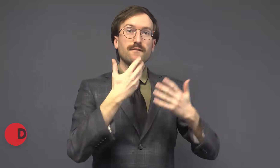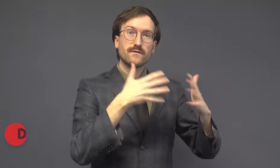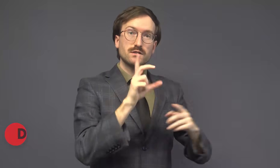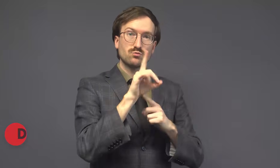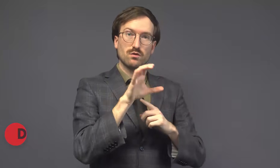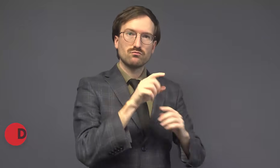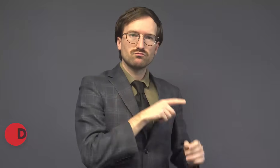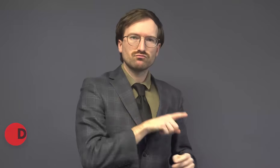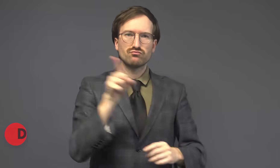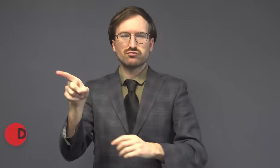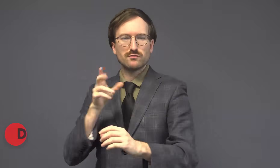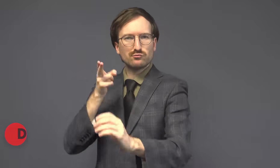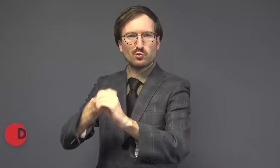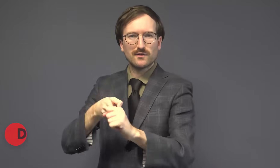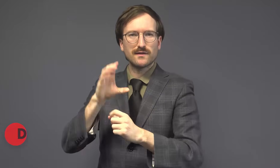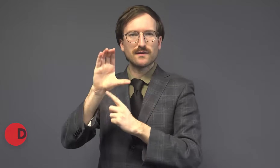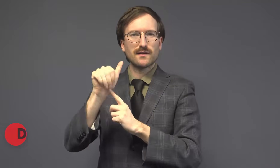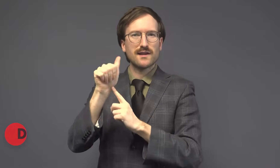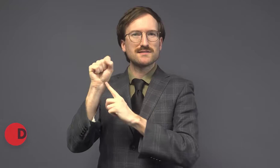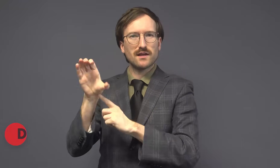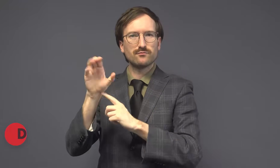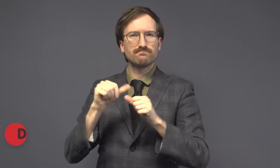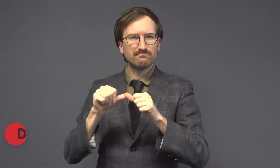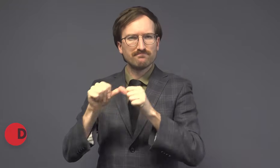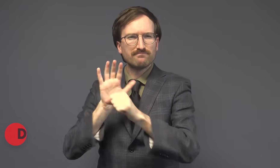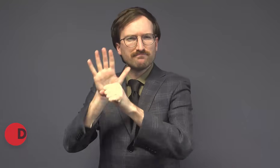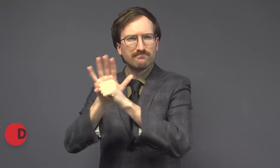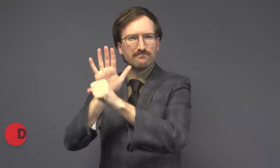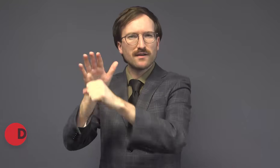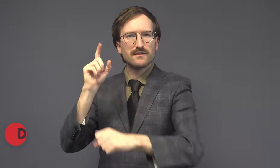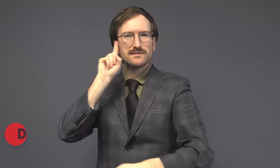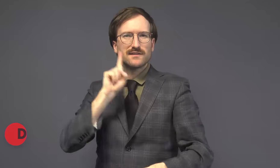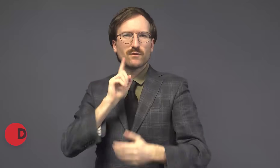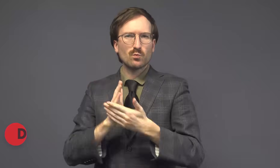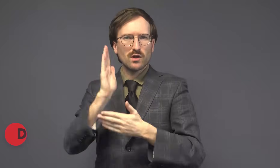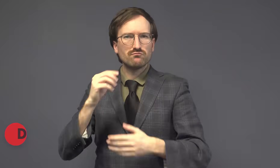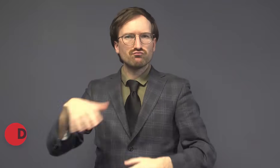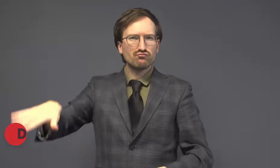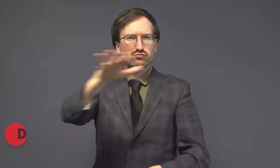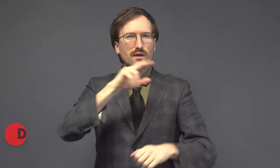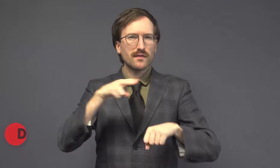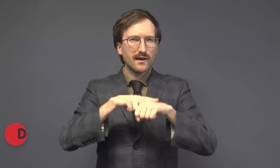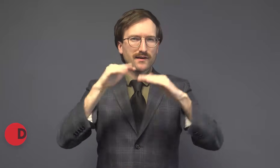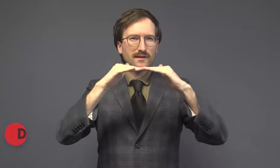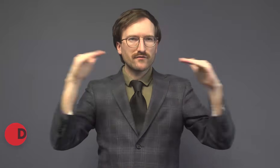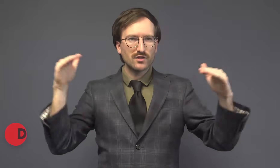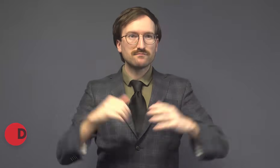After leaving DYC, I joined CAD-ASC to continue advocating for our Deaf rights at the national level.